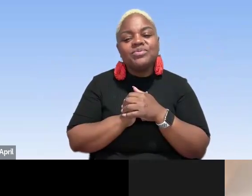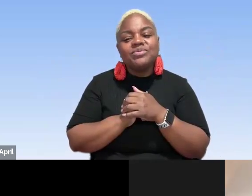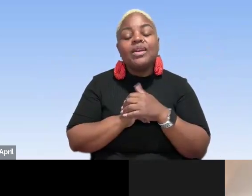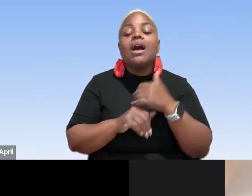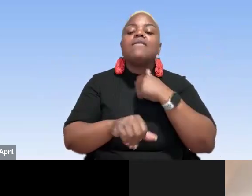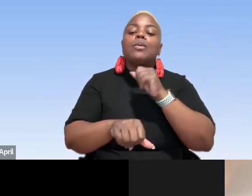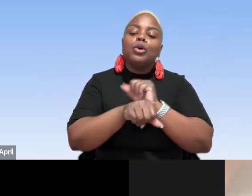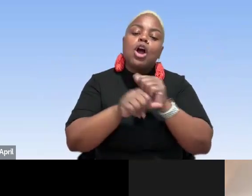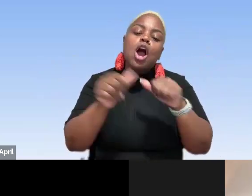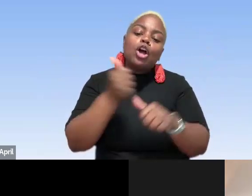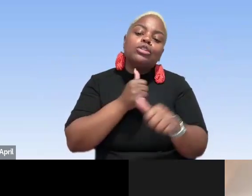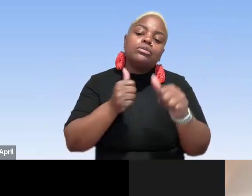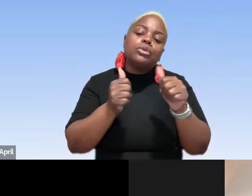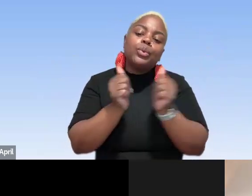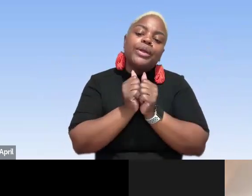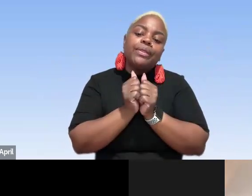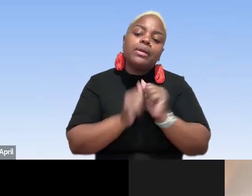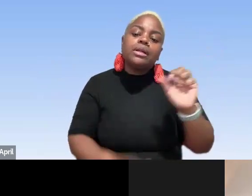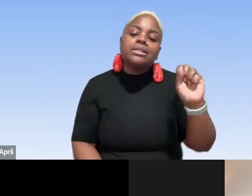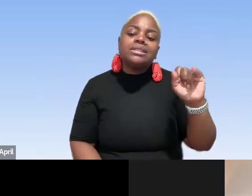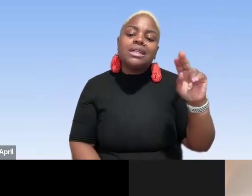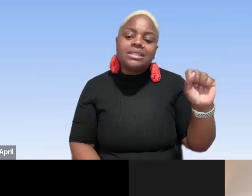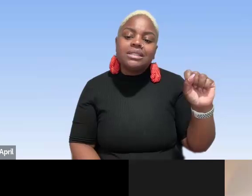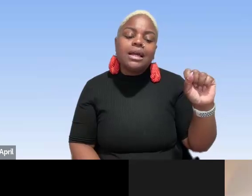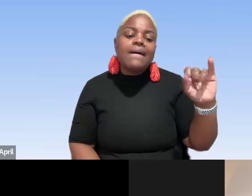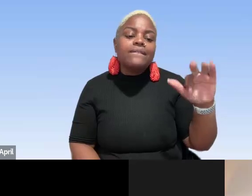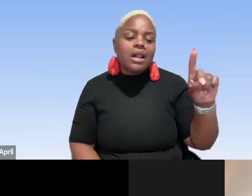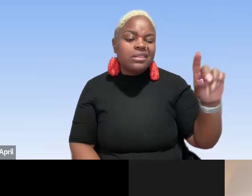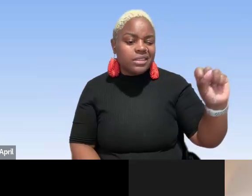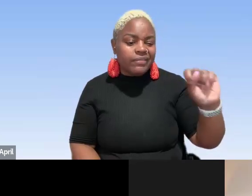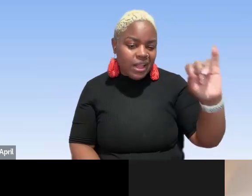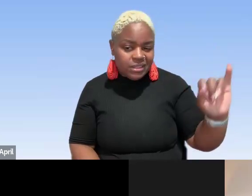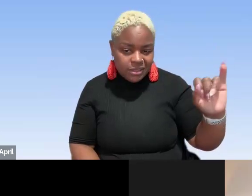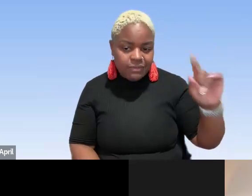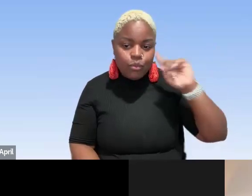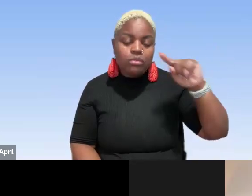We are a disability justice performance art movement